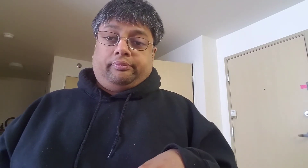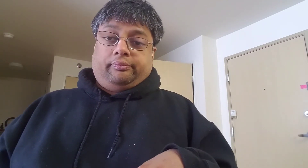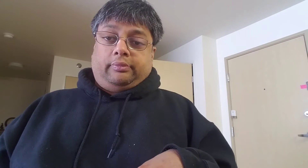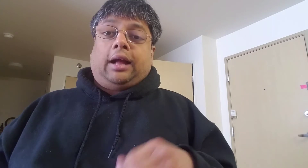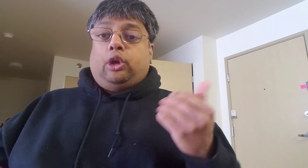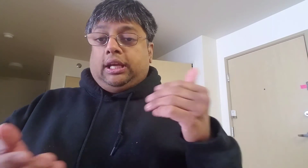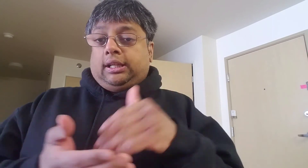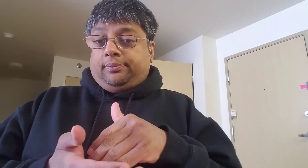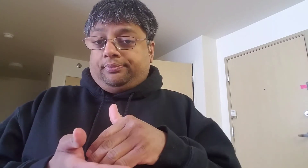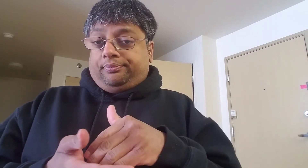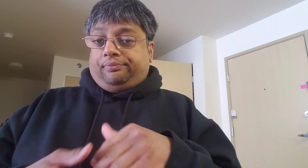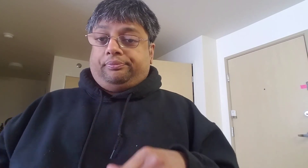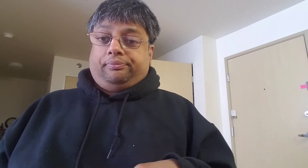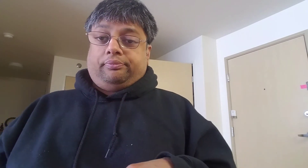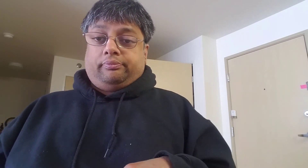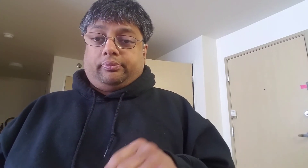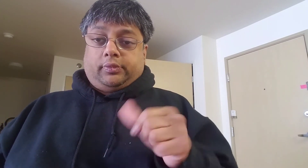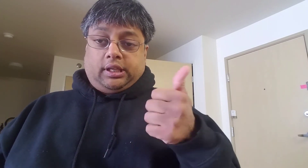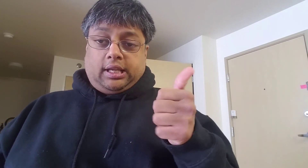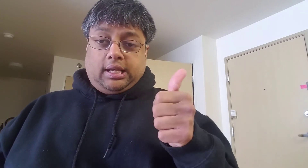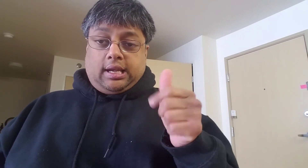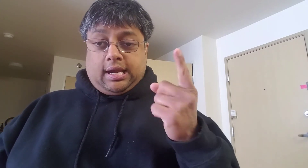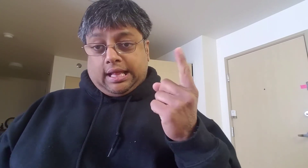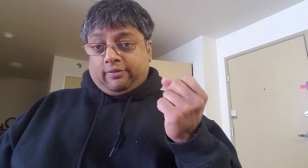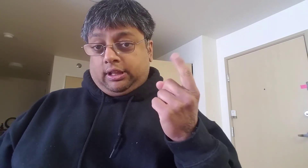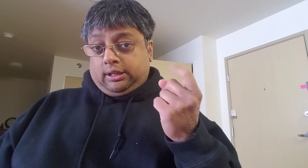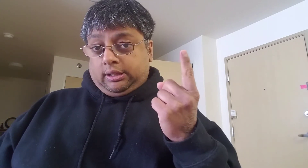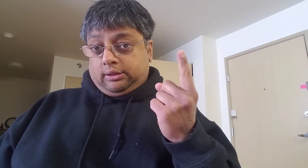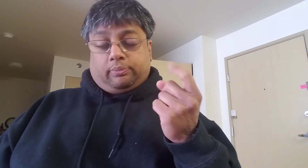I'll go again "Eleven" (11)